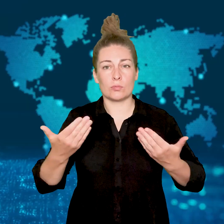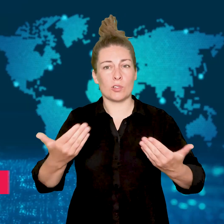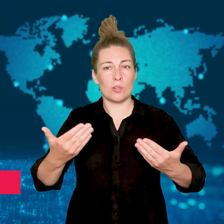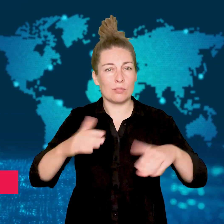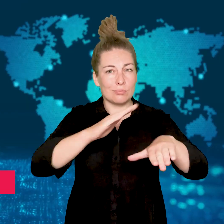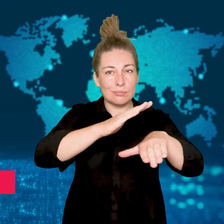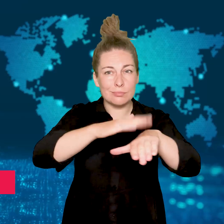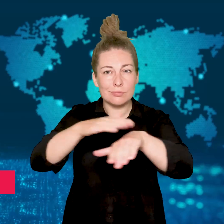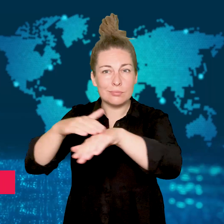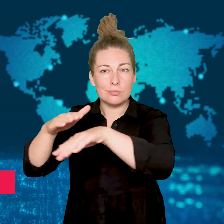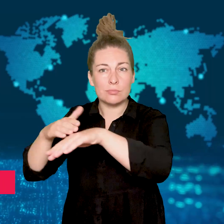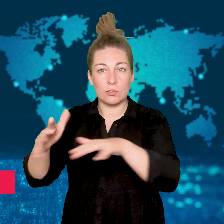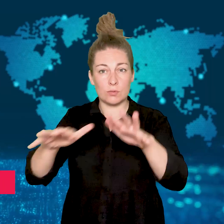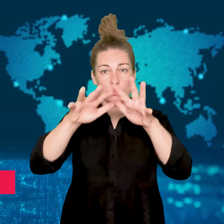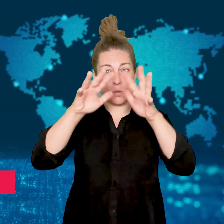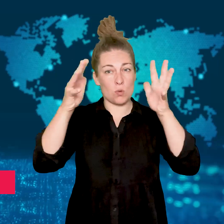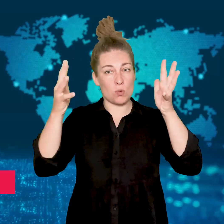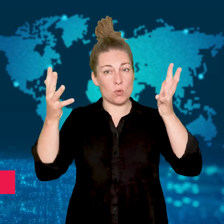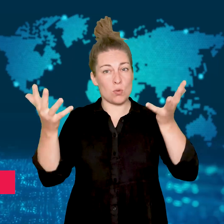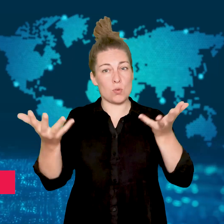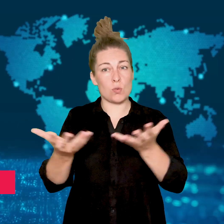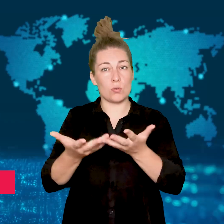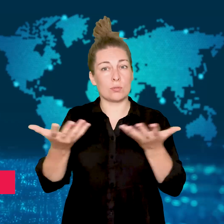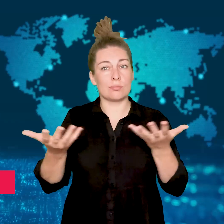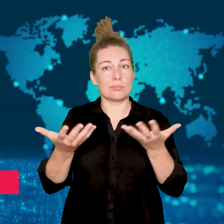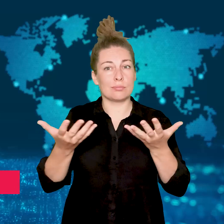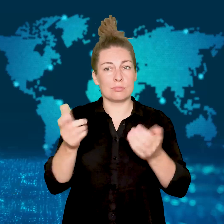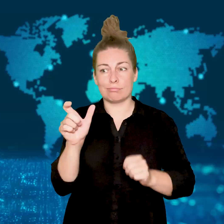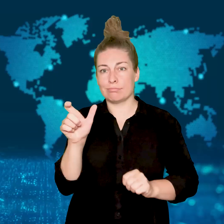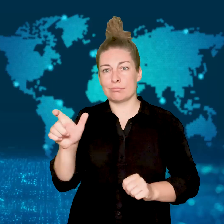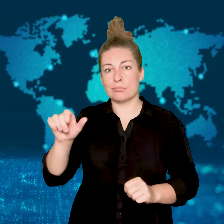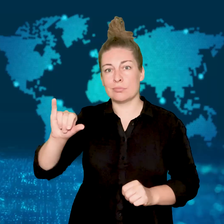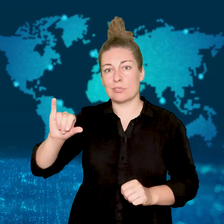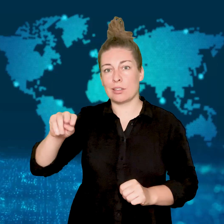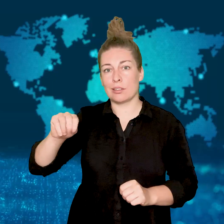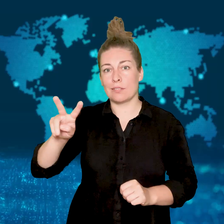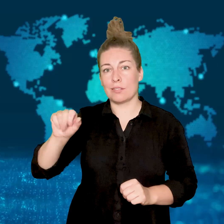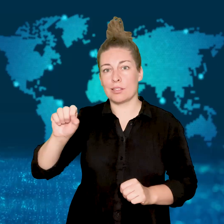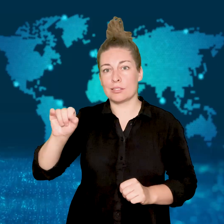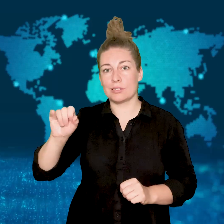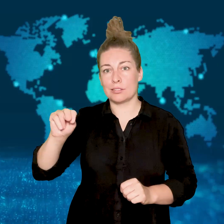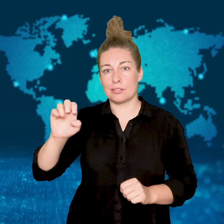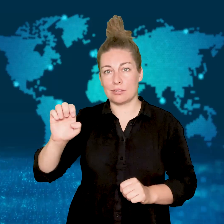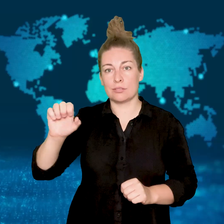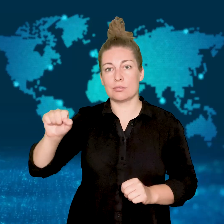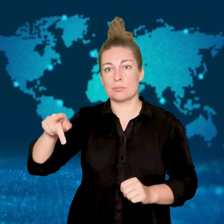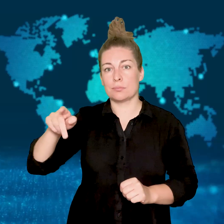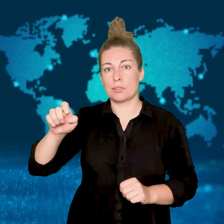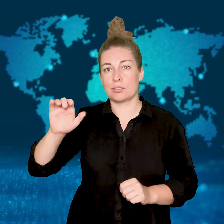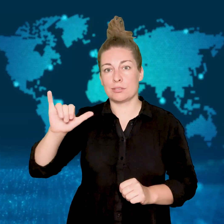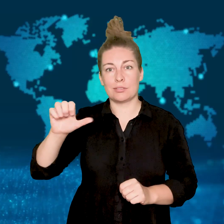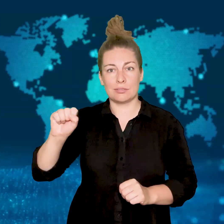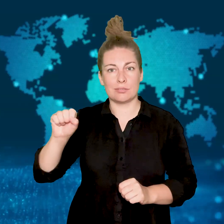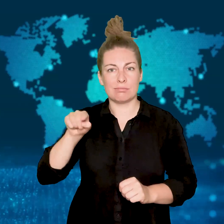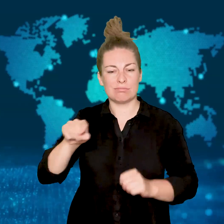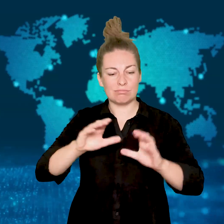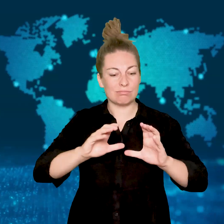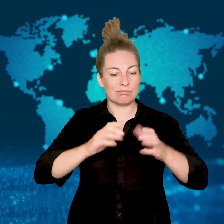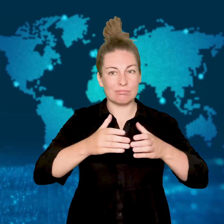[MONIKA]: Invasive species have been reported to be threatening